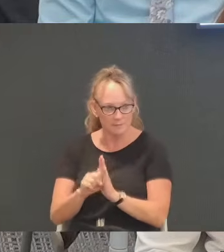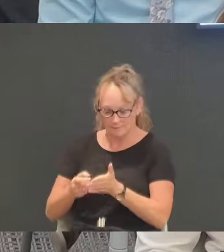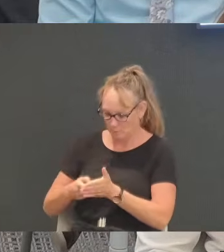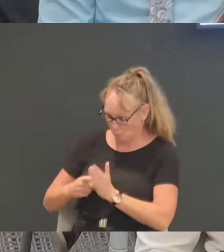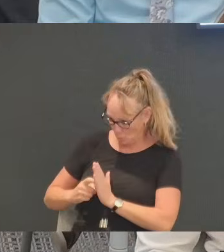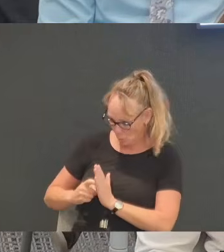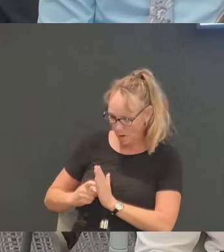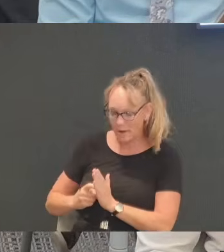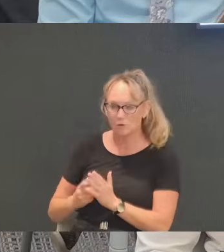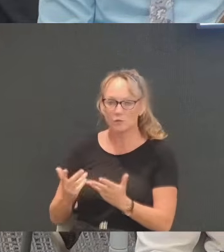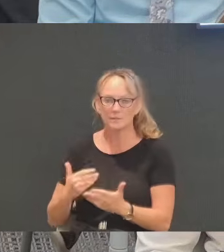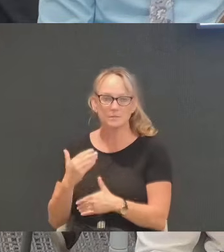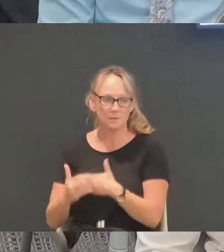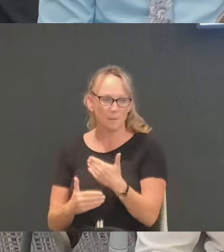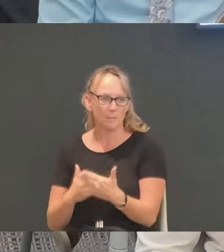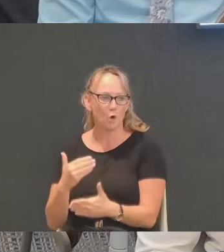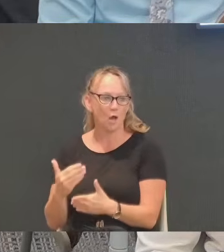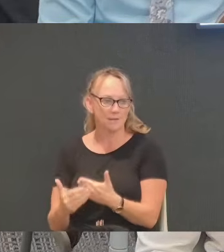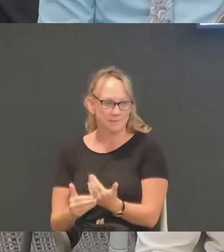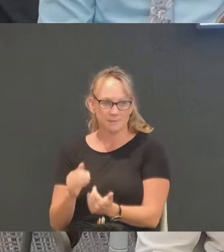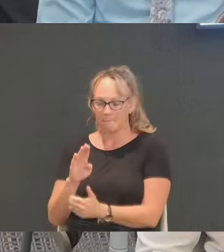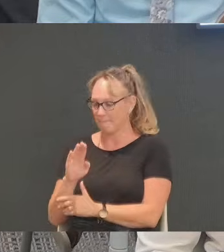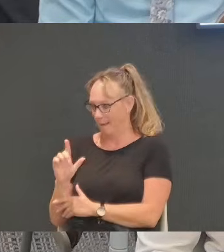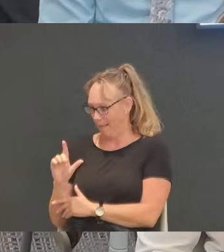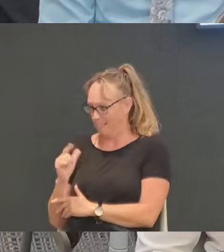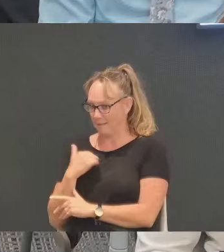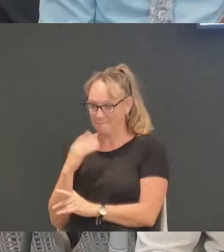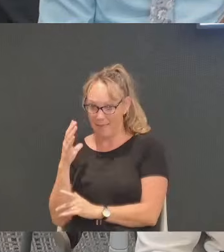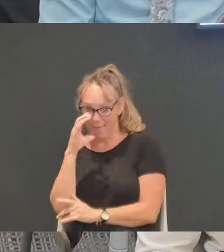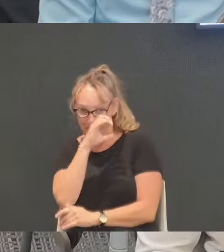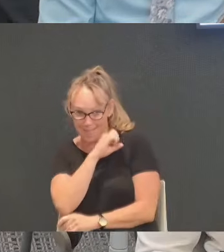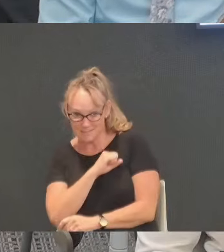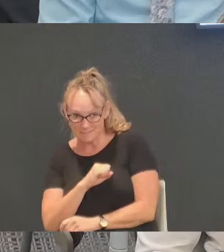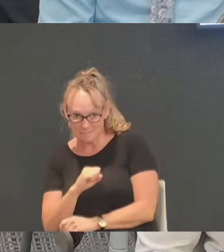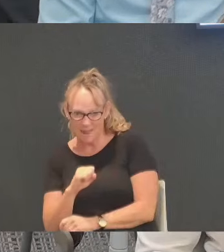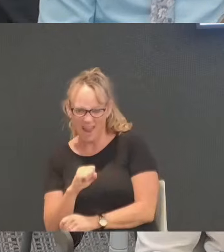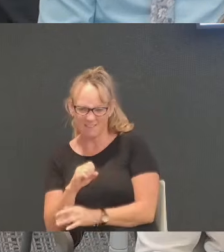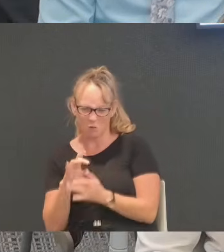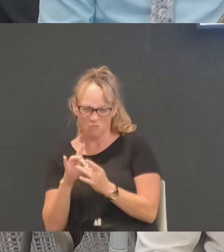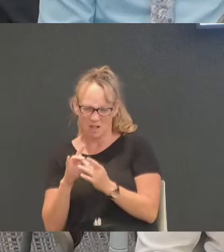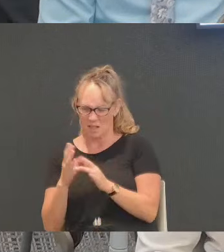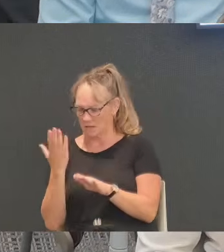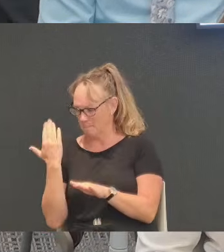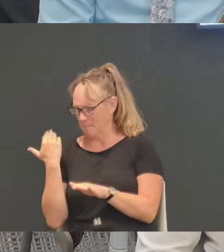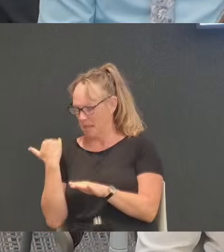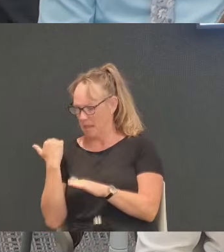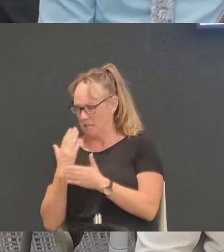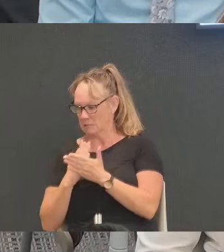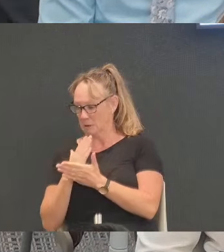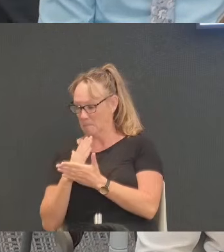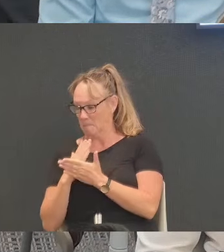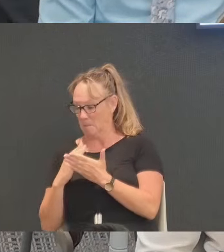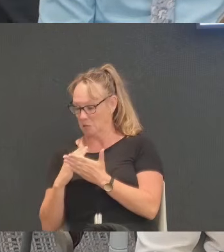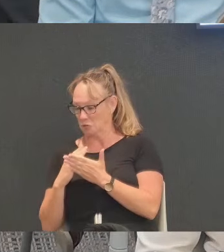a process whereby we we estimate based on prior activity what the budget for 2027 might look like